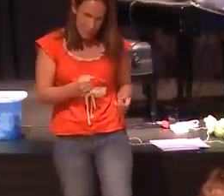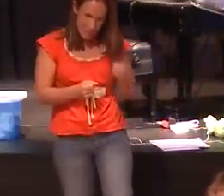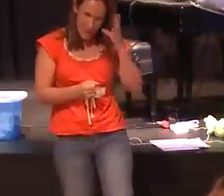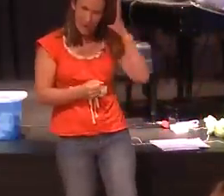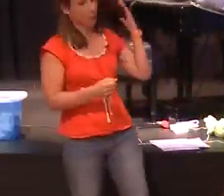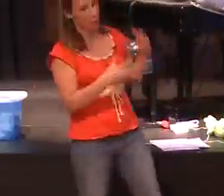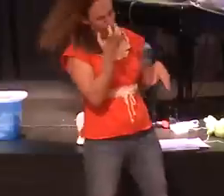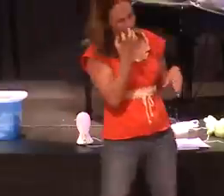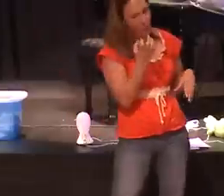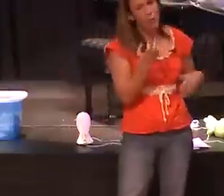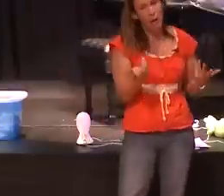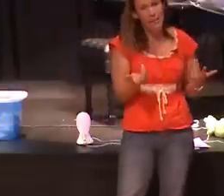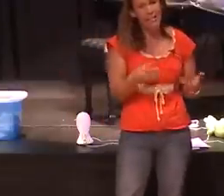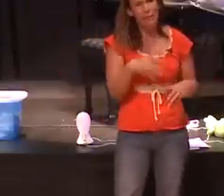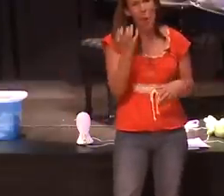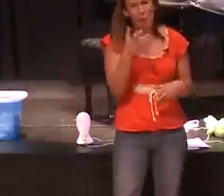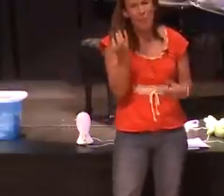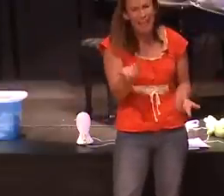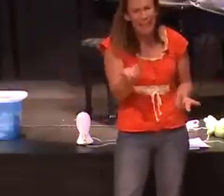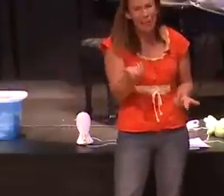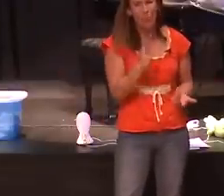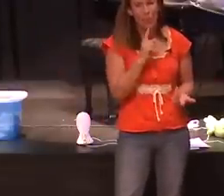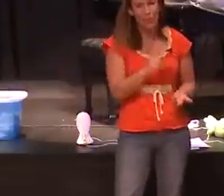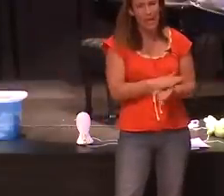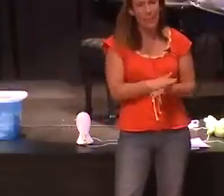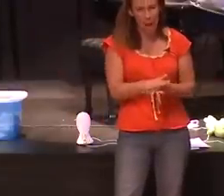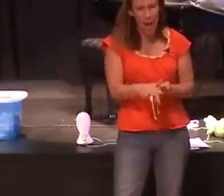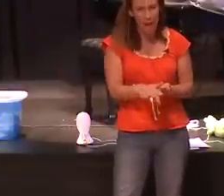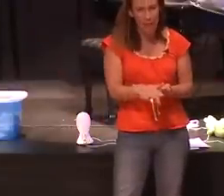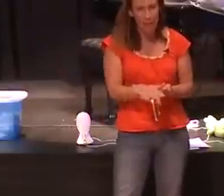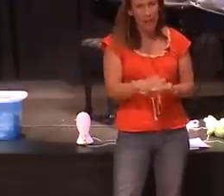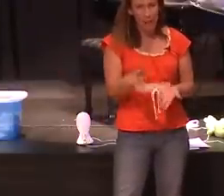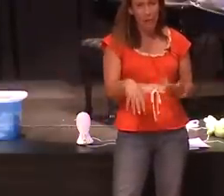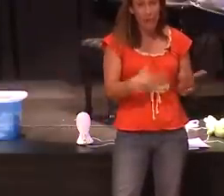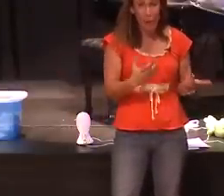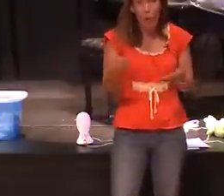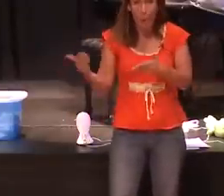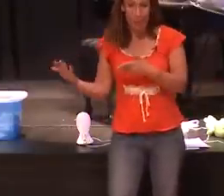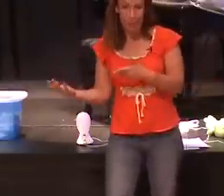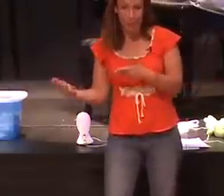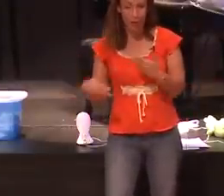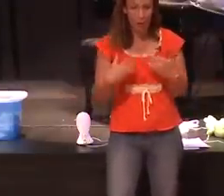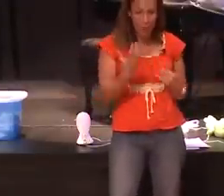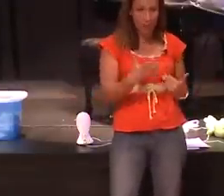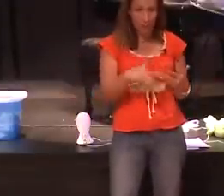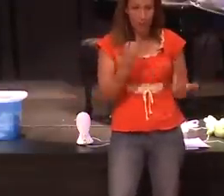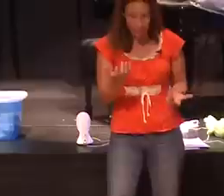Yeah. Don't be mean, but instead of "don't be mean" you really want to say "be kind." If you're telling her don't be mean, you're actually modeling meanness.